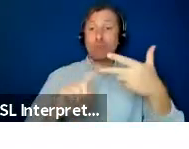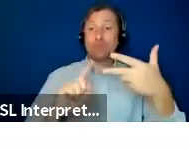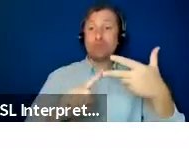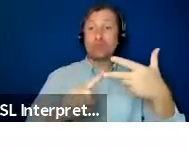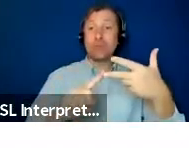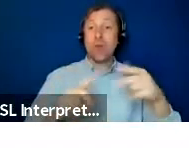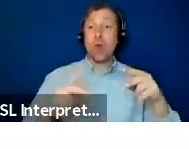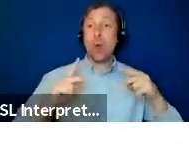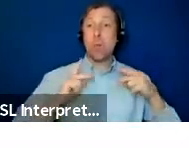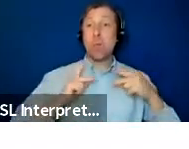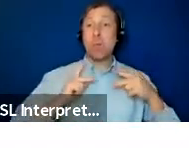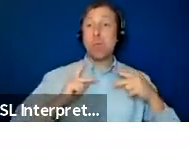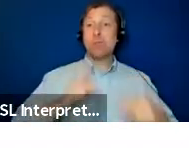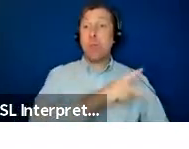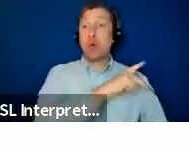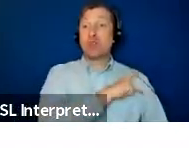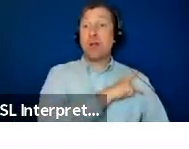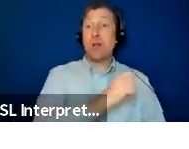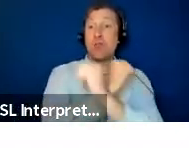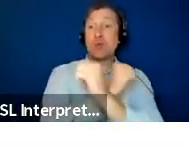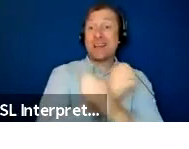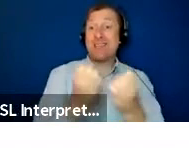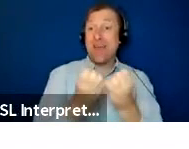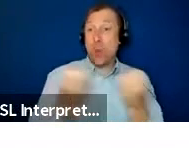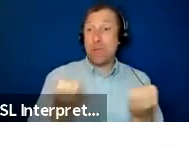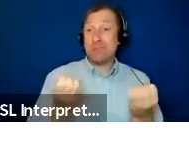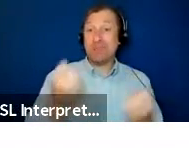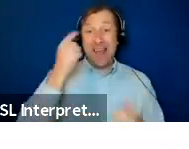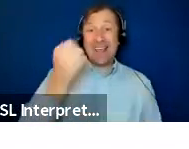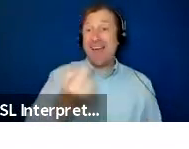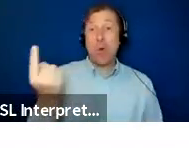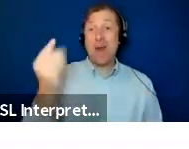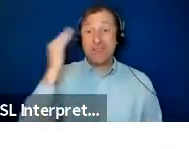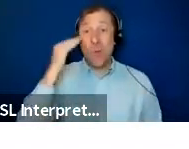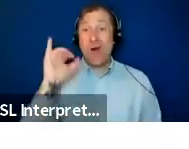I think everyone hopefully is aware of the scientifically established benefits of using PPE.